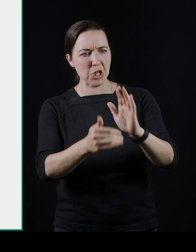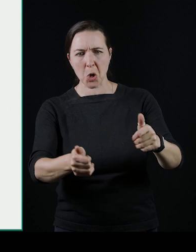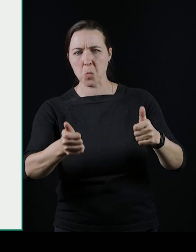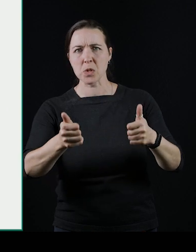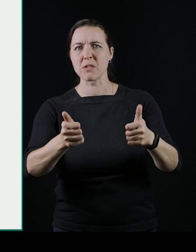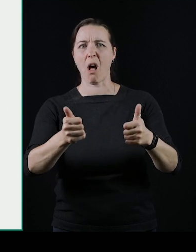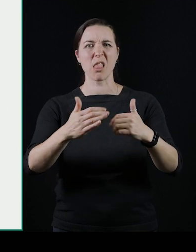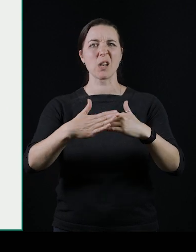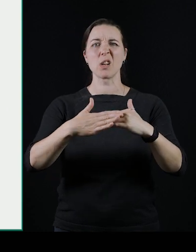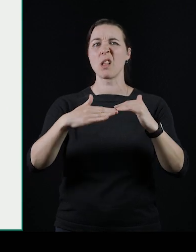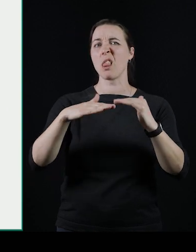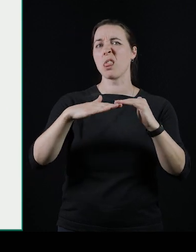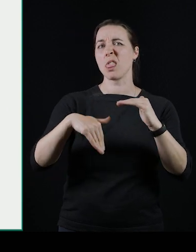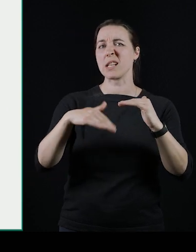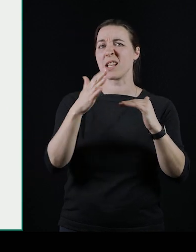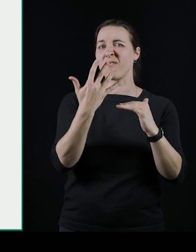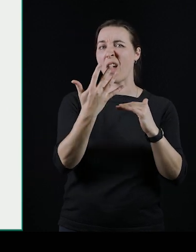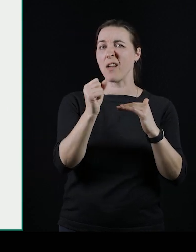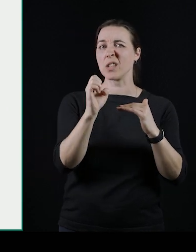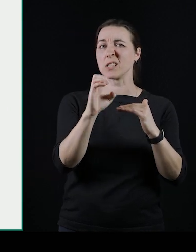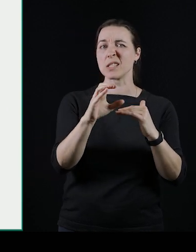with less than five seconds of lag for our setup.